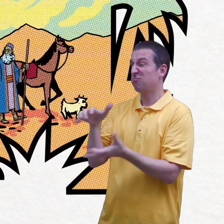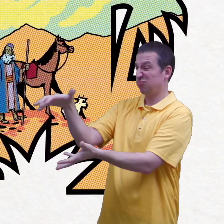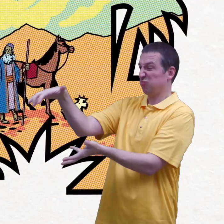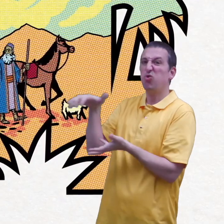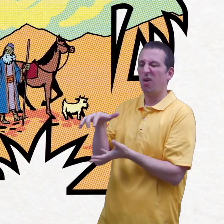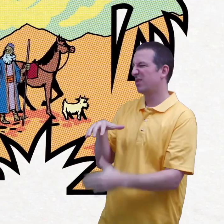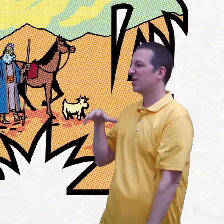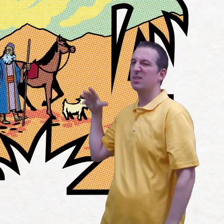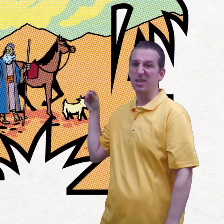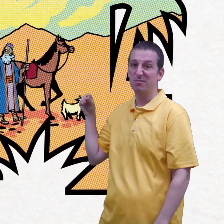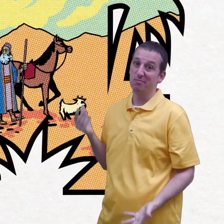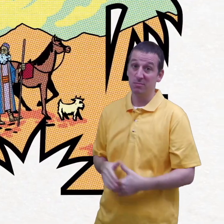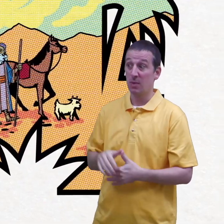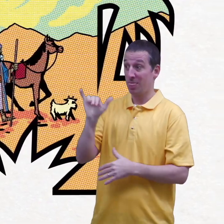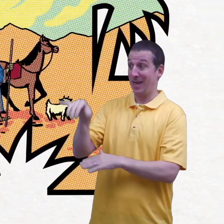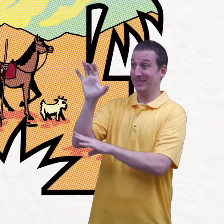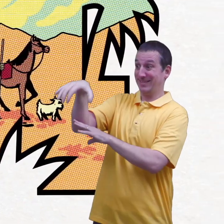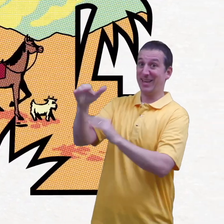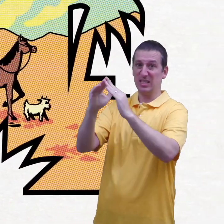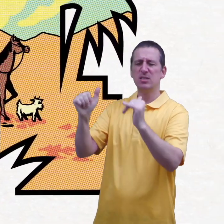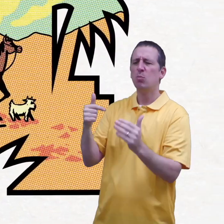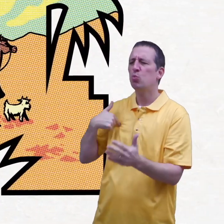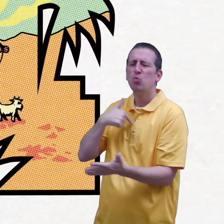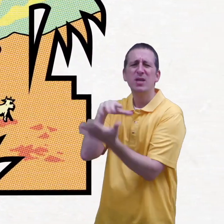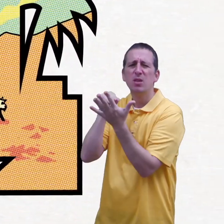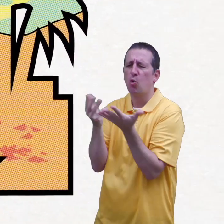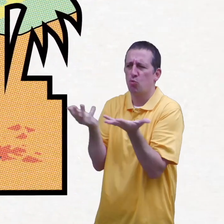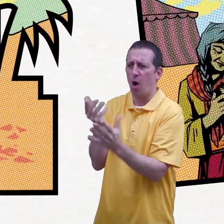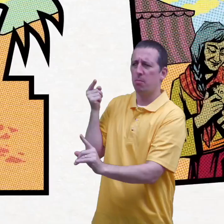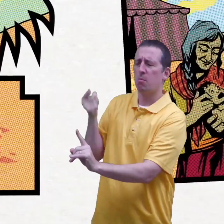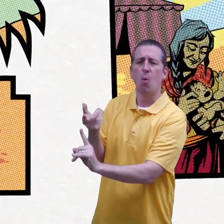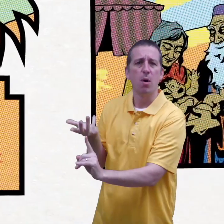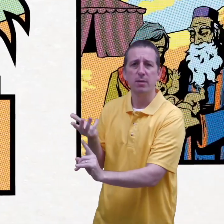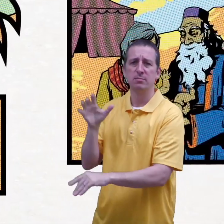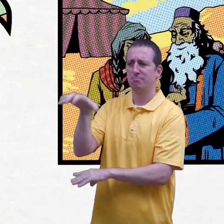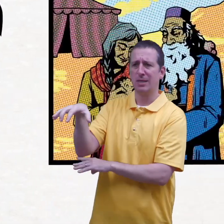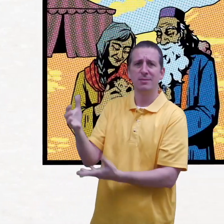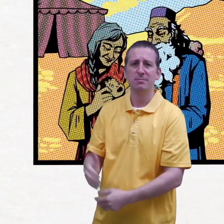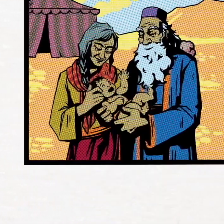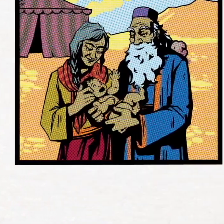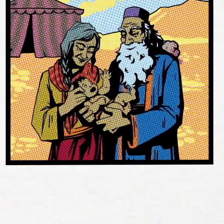learn about Egypt as a setting from this story?